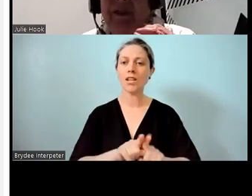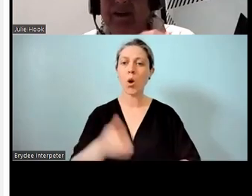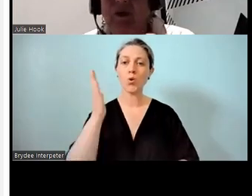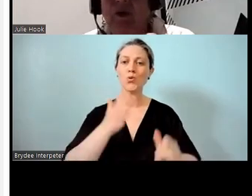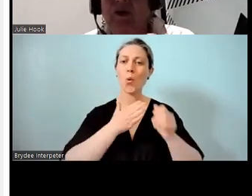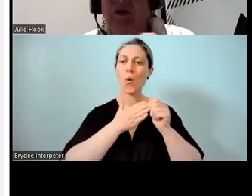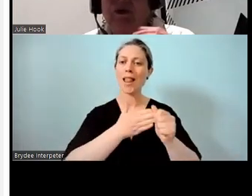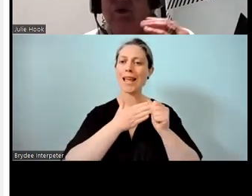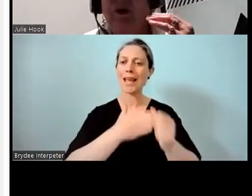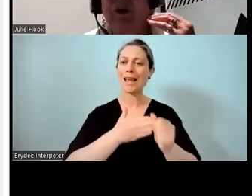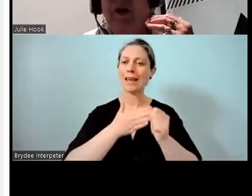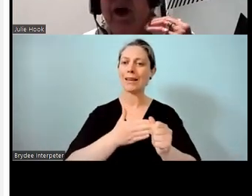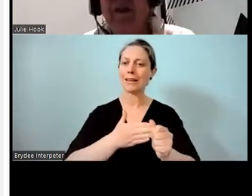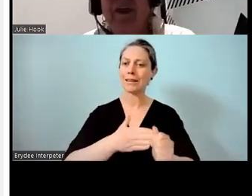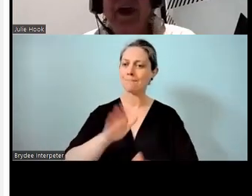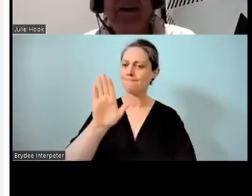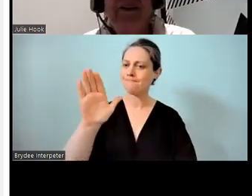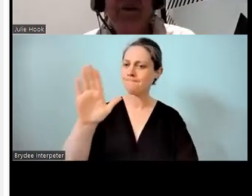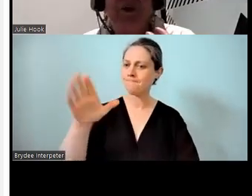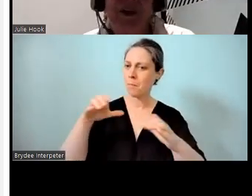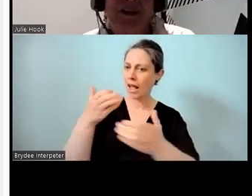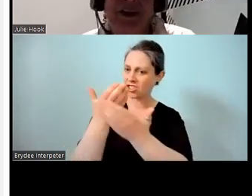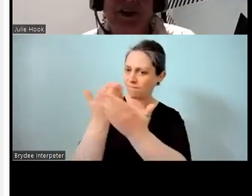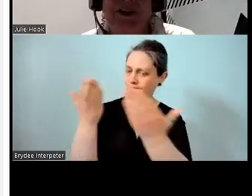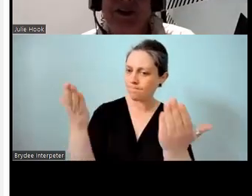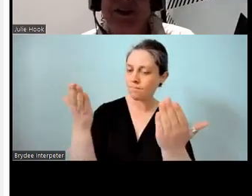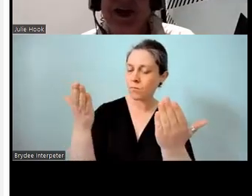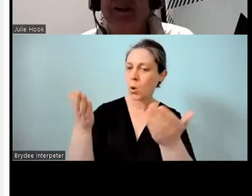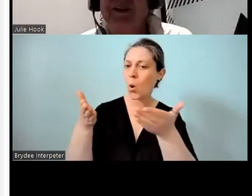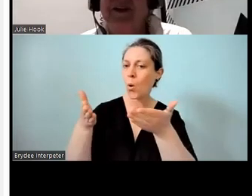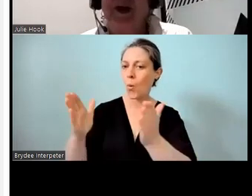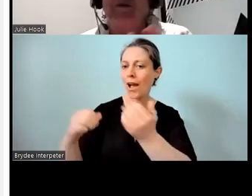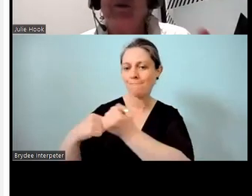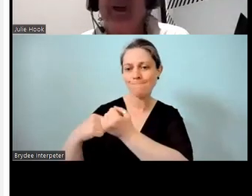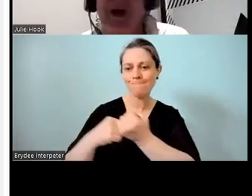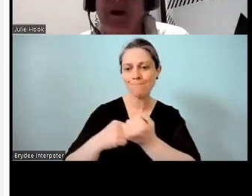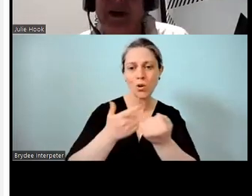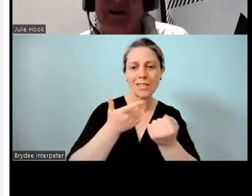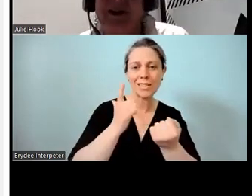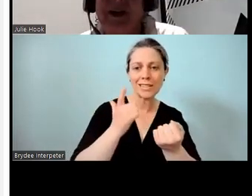that talk to how they support their teachers to start to think about removing a barriers